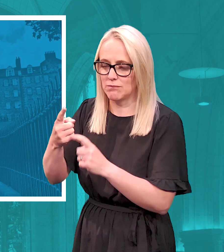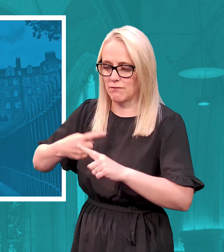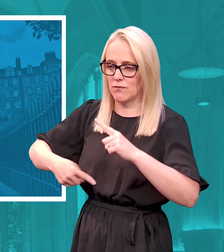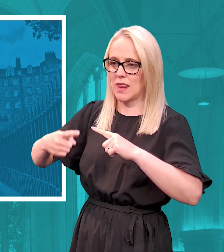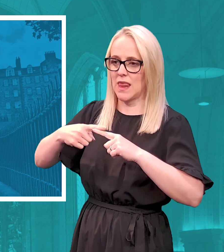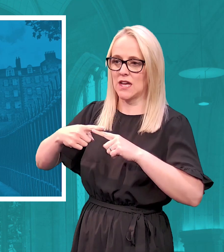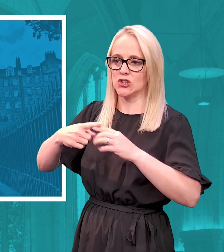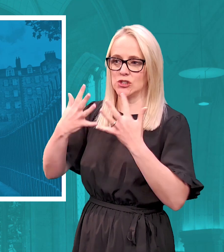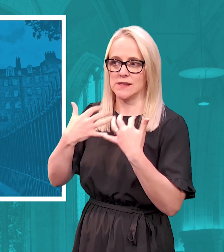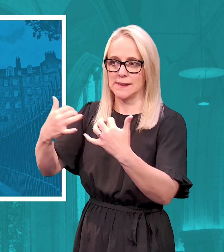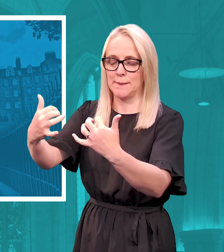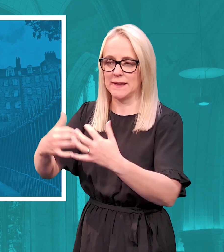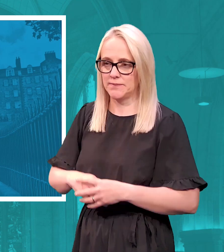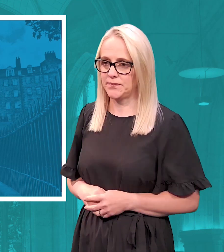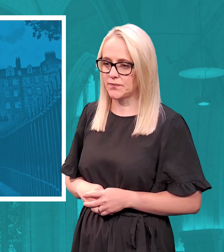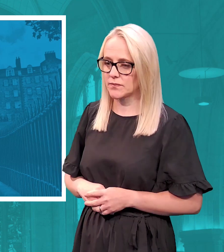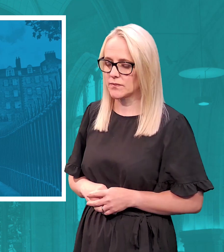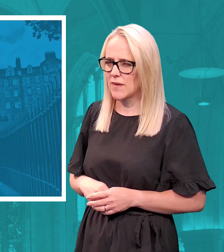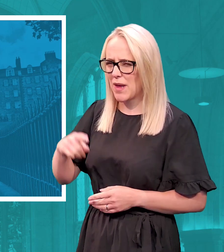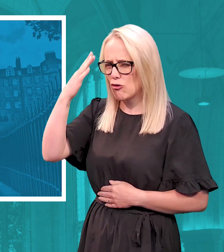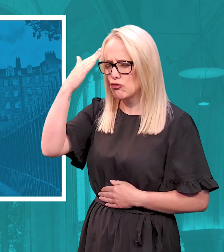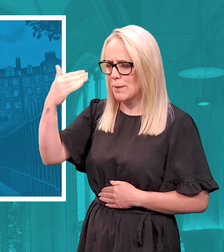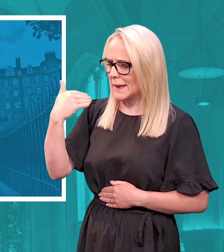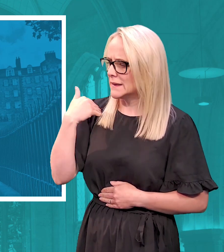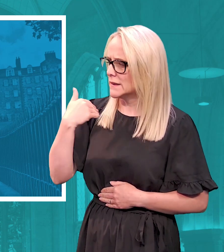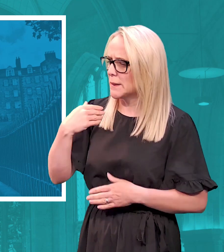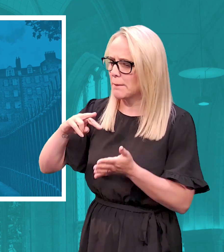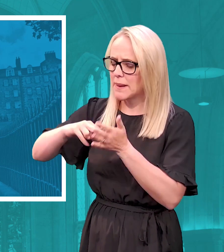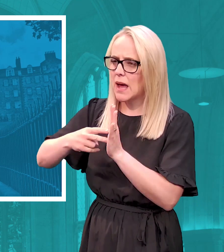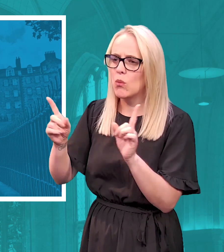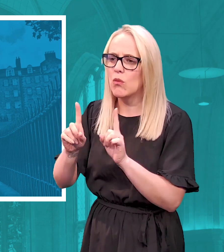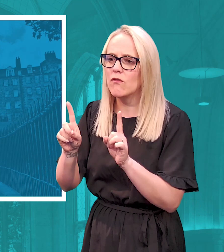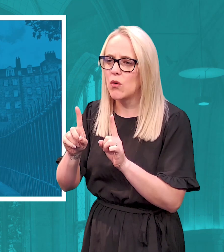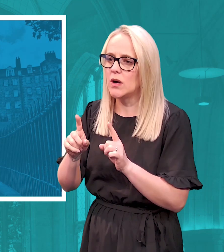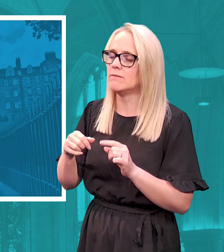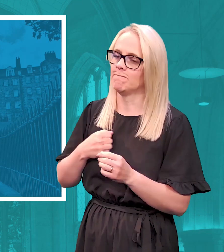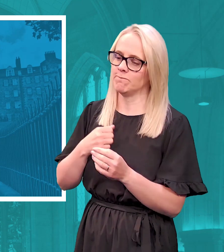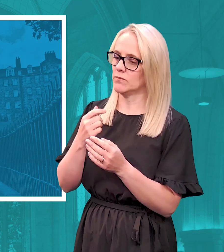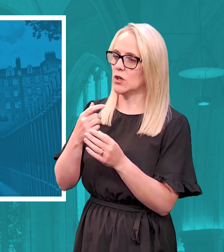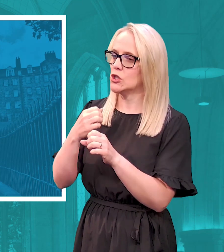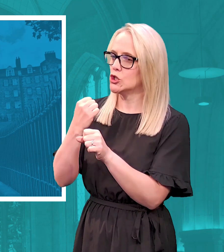Let's remind ourselves why we have this plan. The General Trustees are a self-financing,